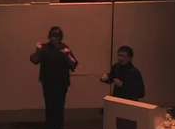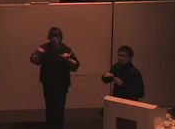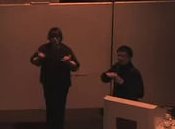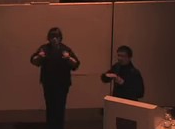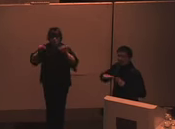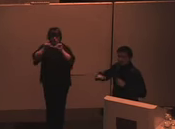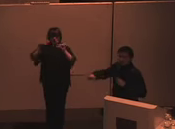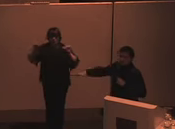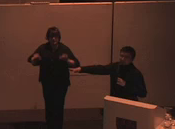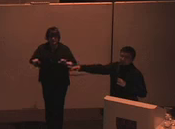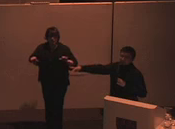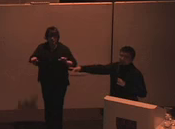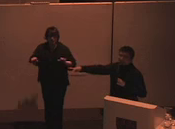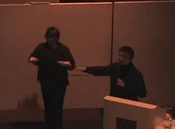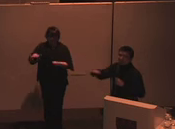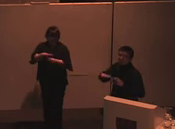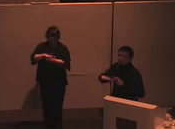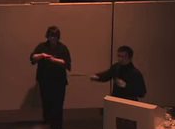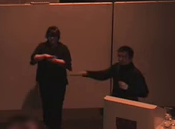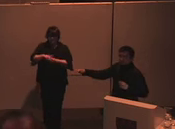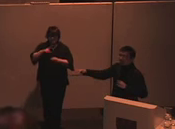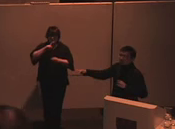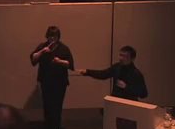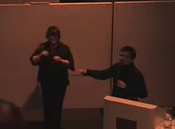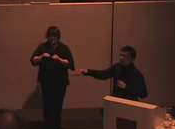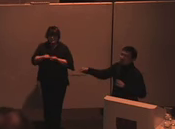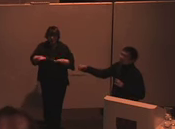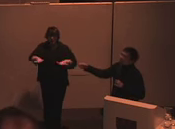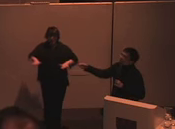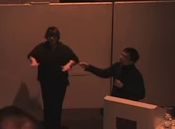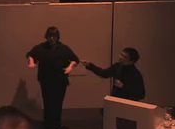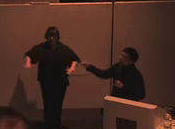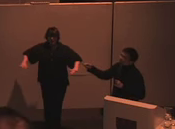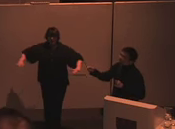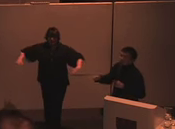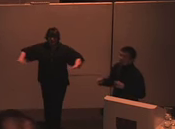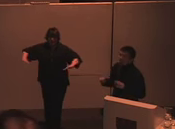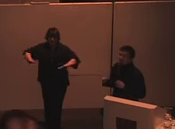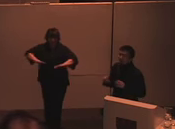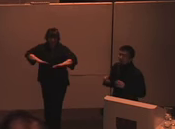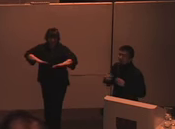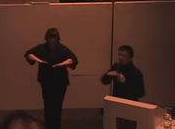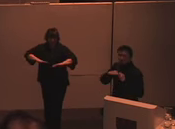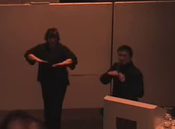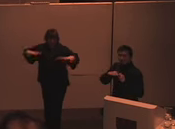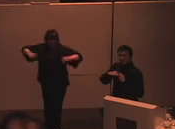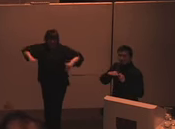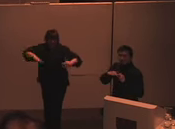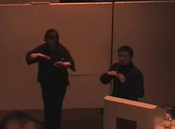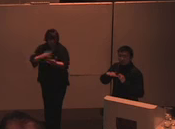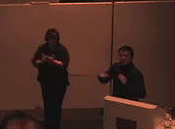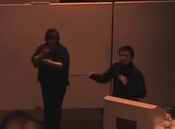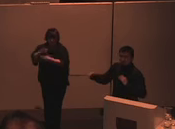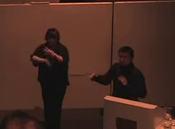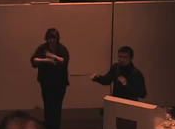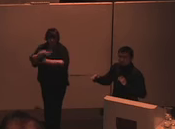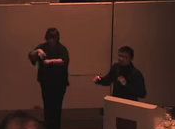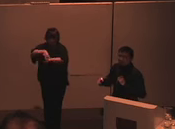it's spreading behind the world before everything-- we can say universal space.